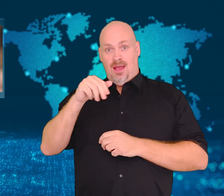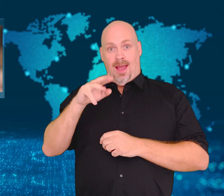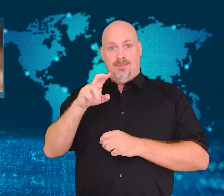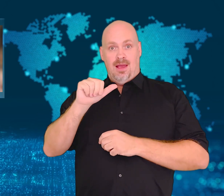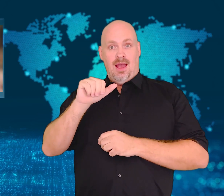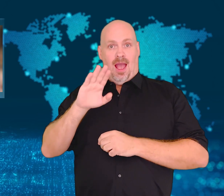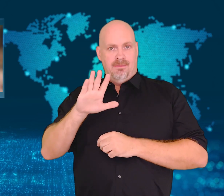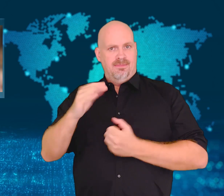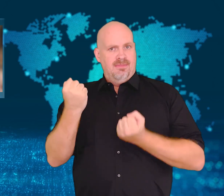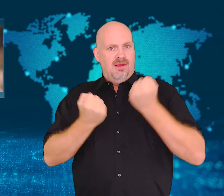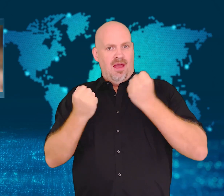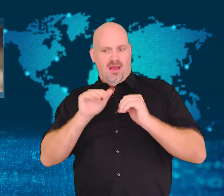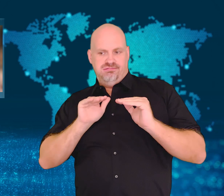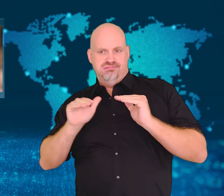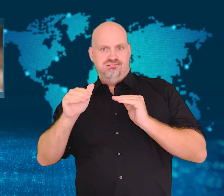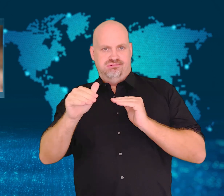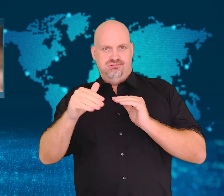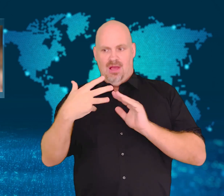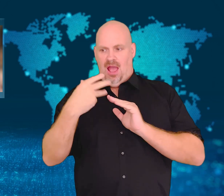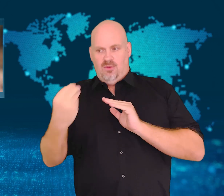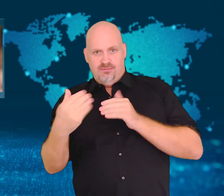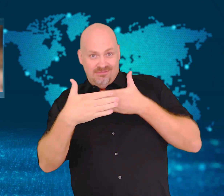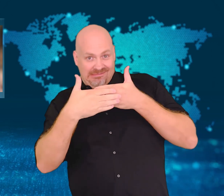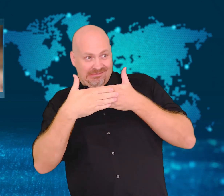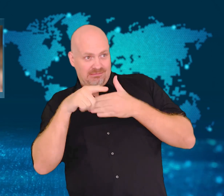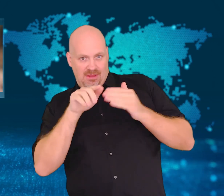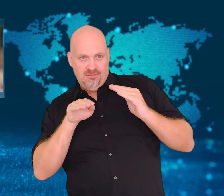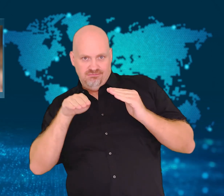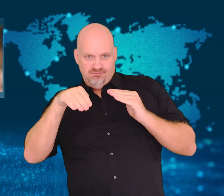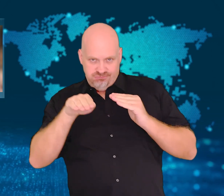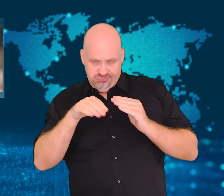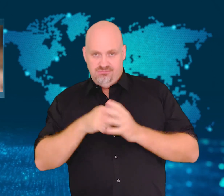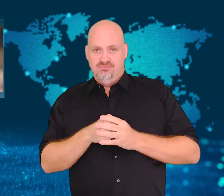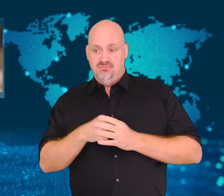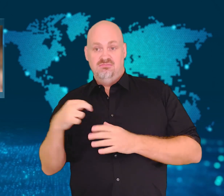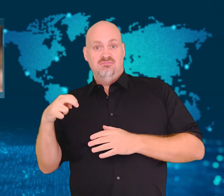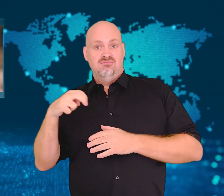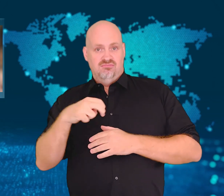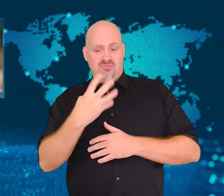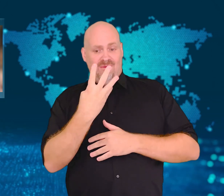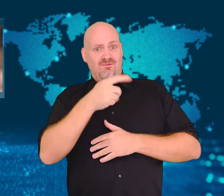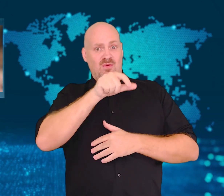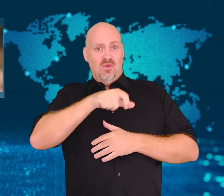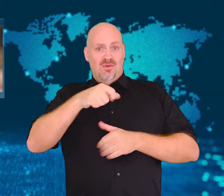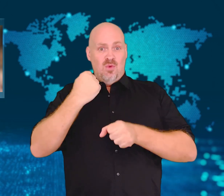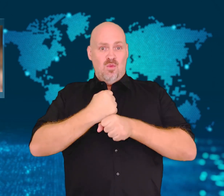He then shot four officials dead before breaking a window because